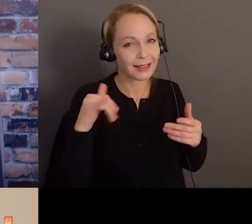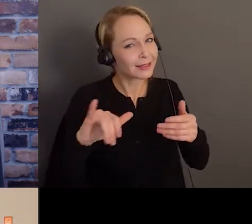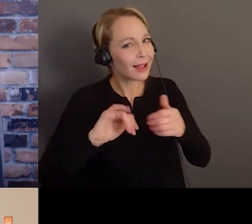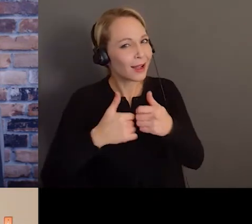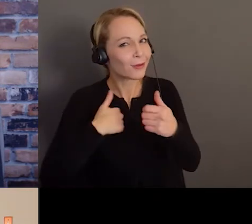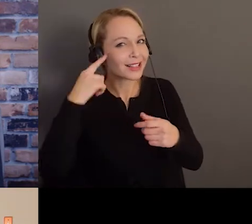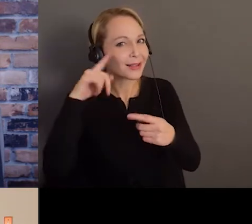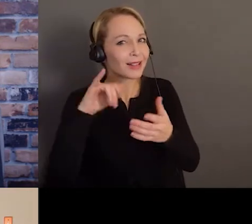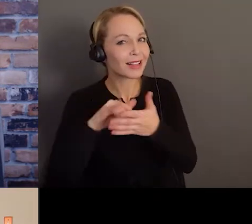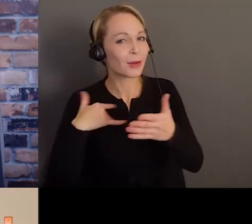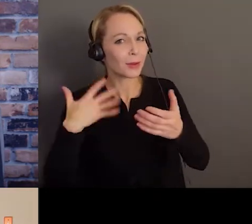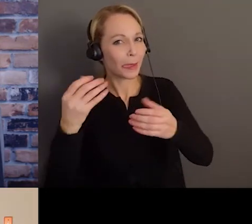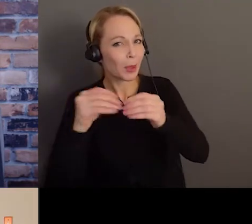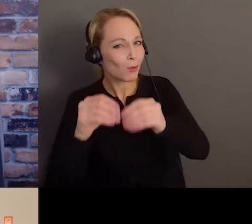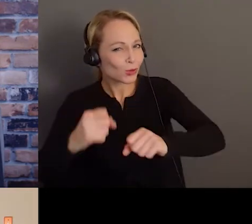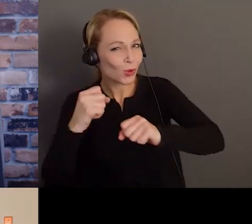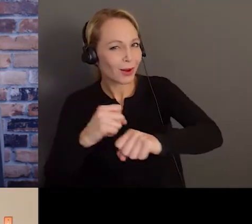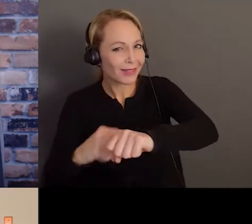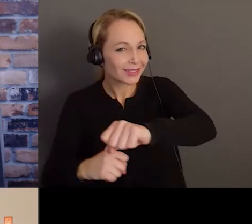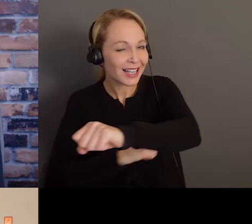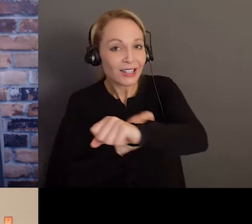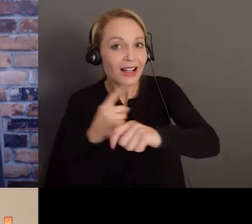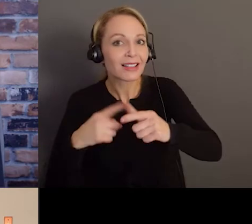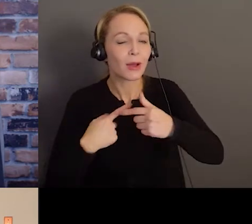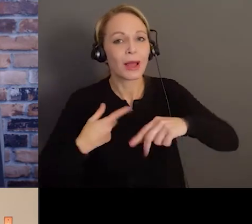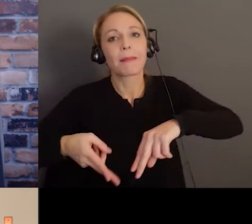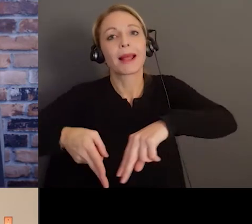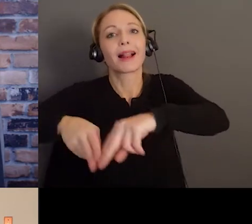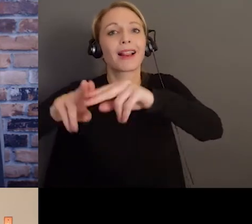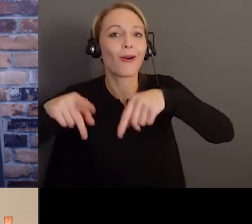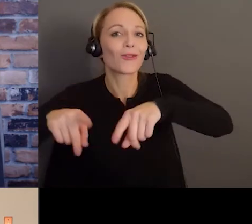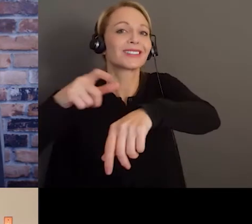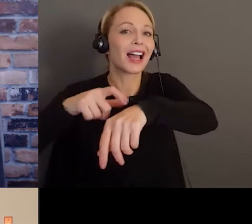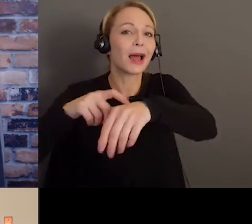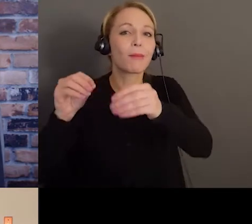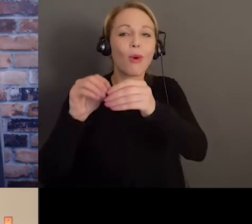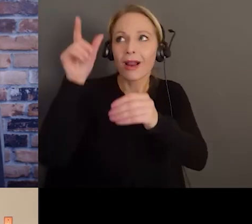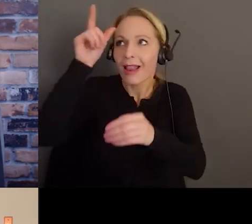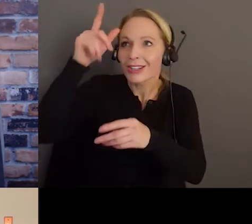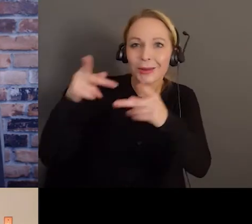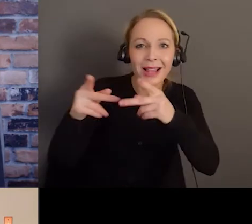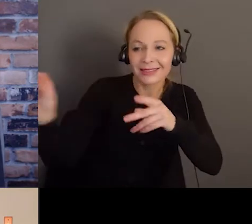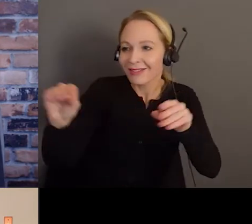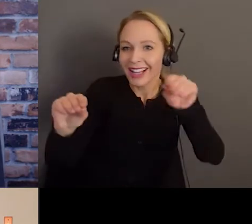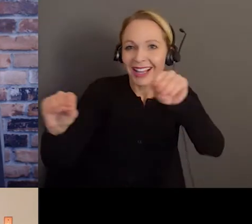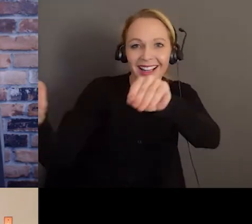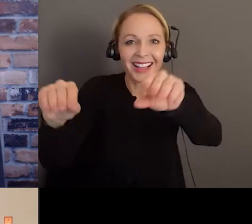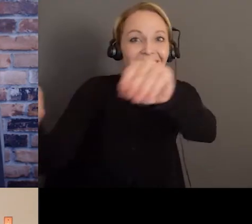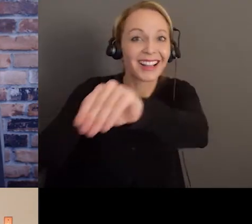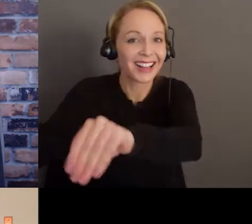SOLVE THAT AND BUILD OVER TIME AND HAVE A LONL ICAL -- LOGICAL PLACE TO SET IN.